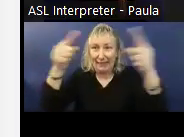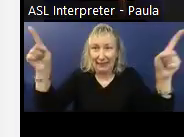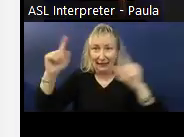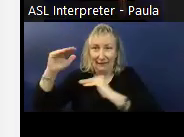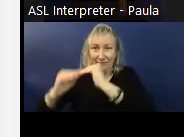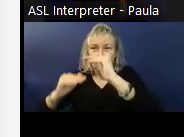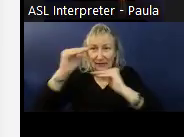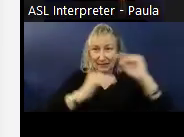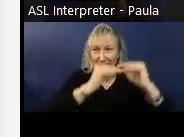Does that make sense?